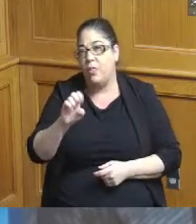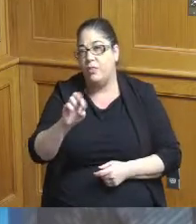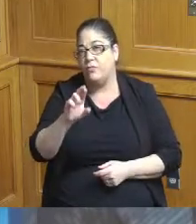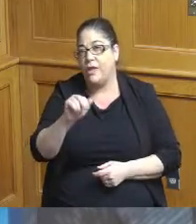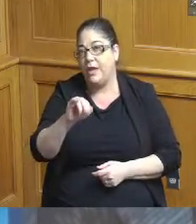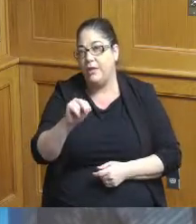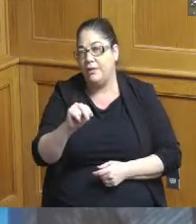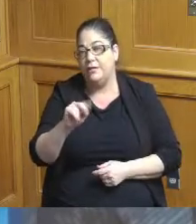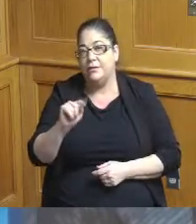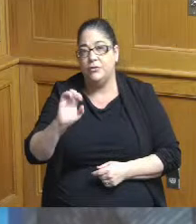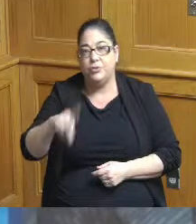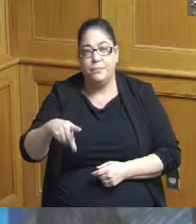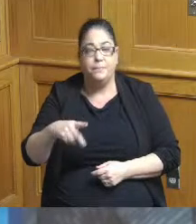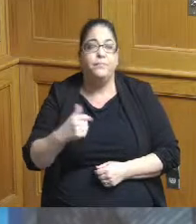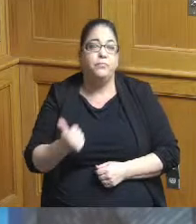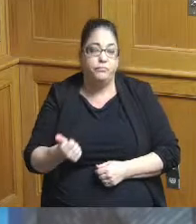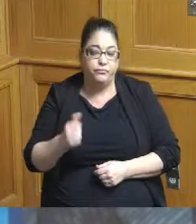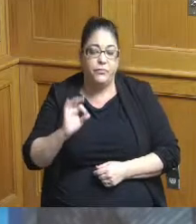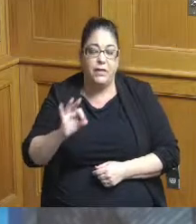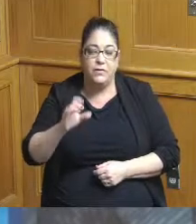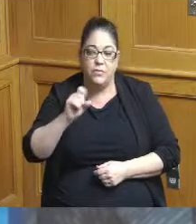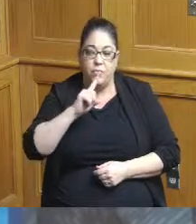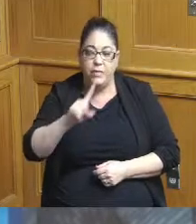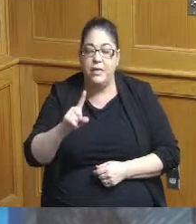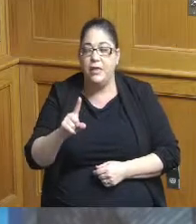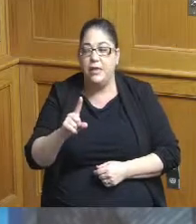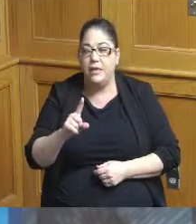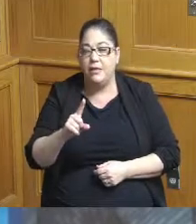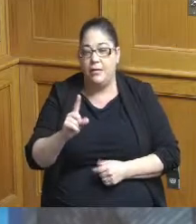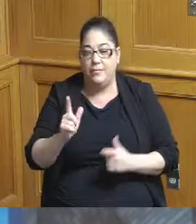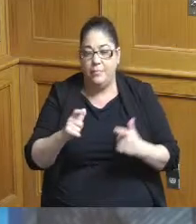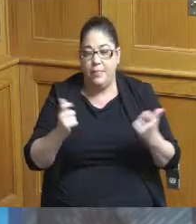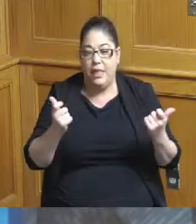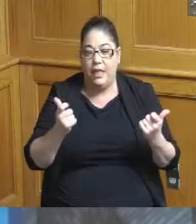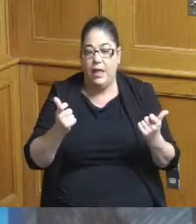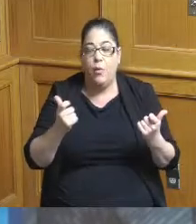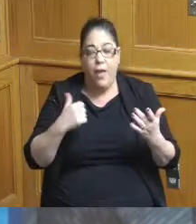so they're on big significant issues there have been there is precedent for doing that I would say